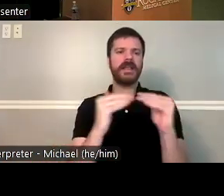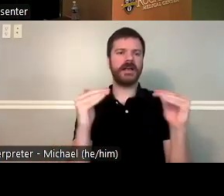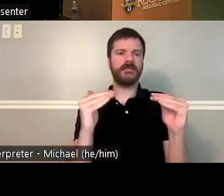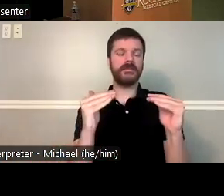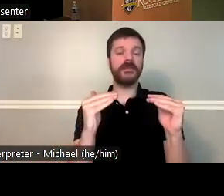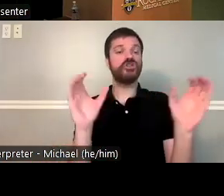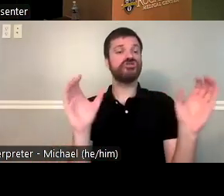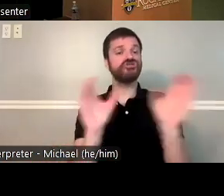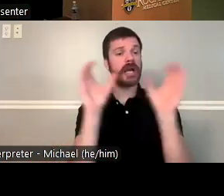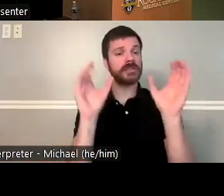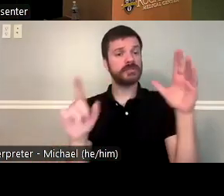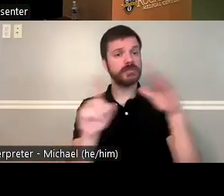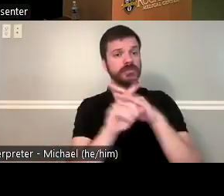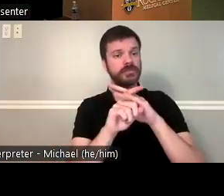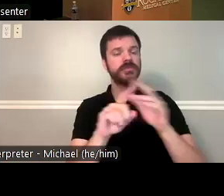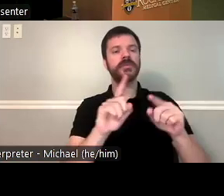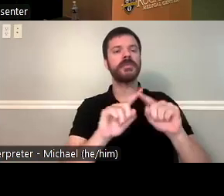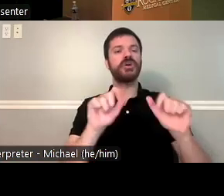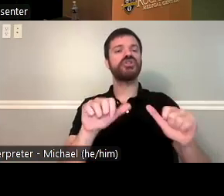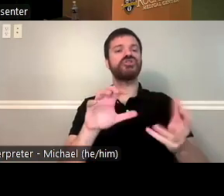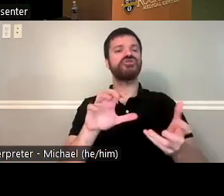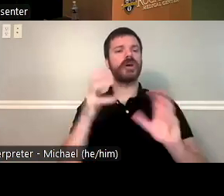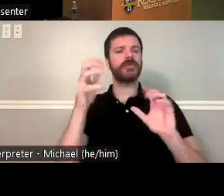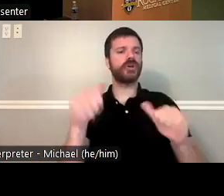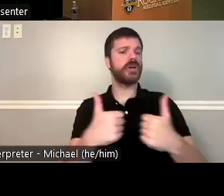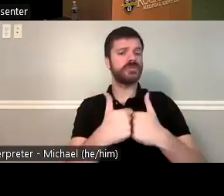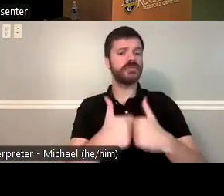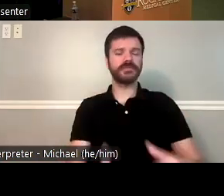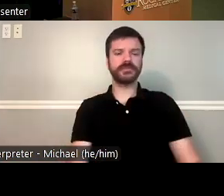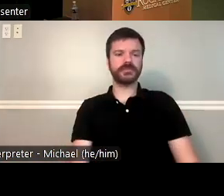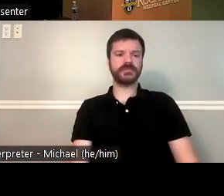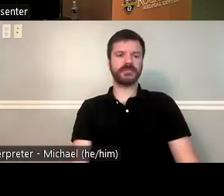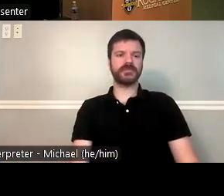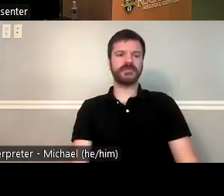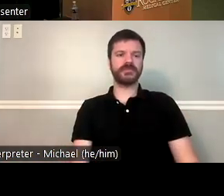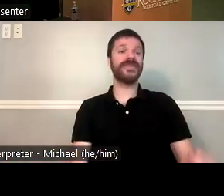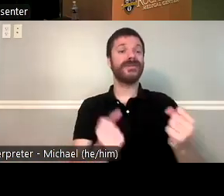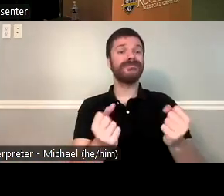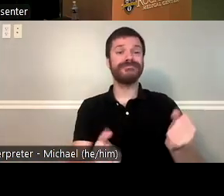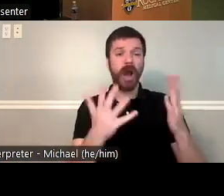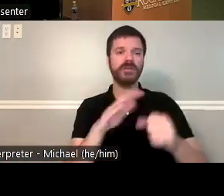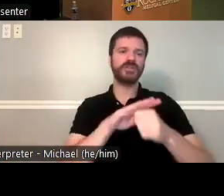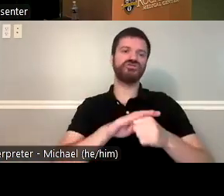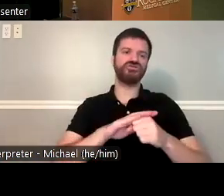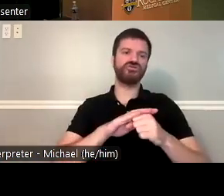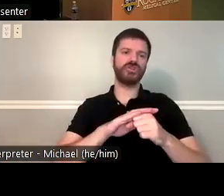also going to be these disruptive challenges over time with multistress conditions and how do we